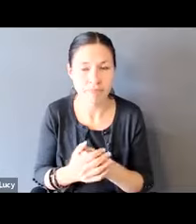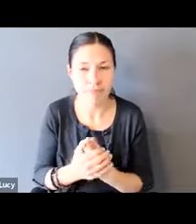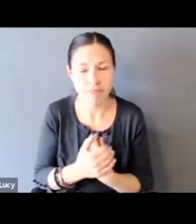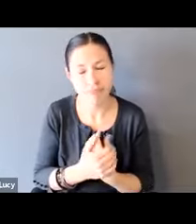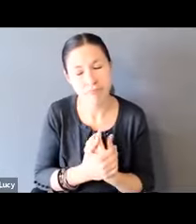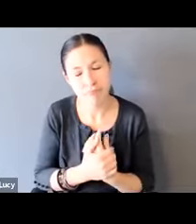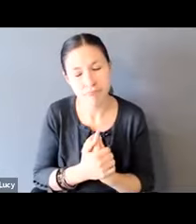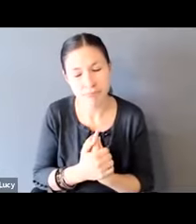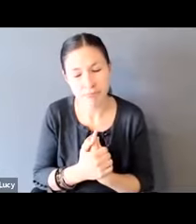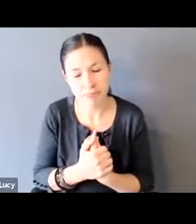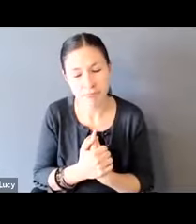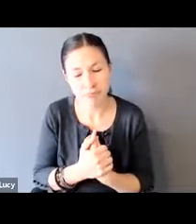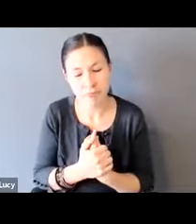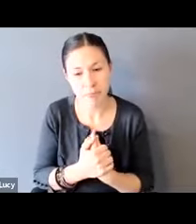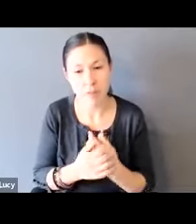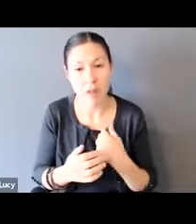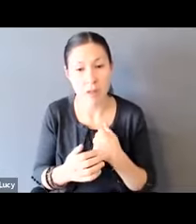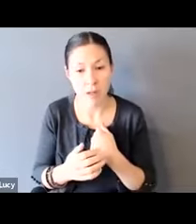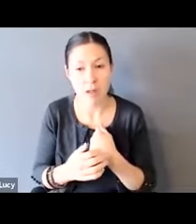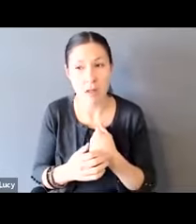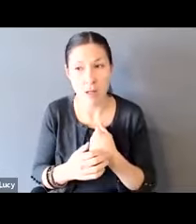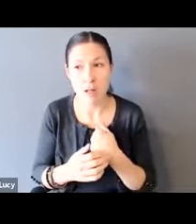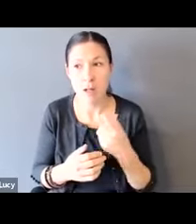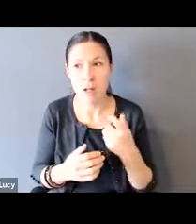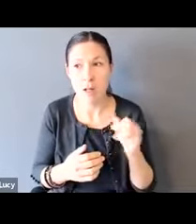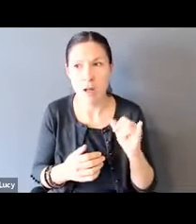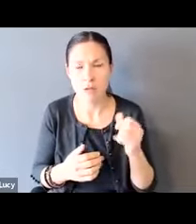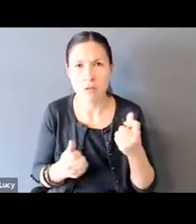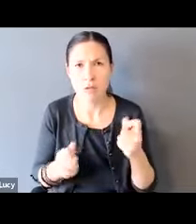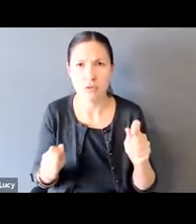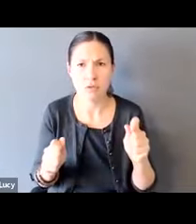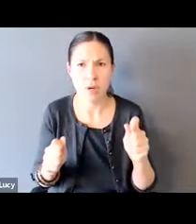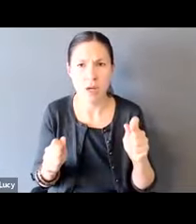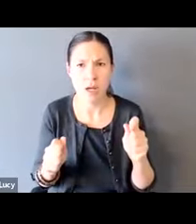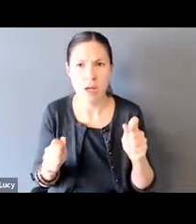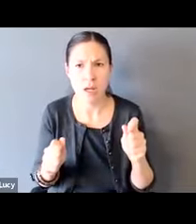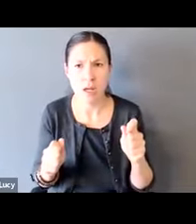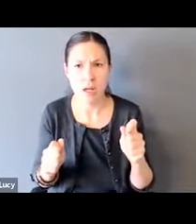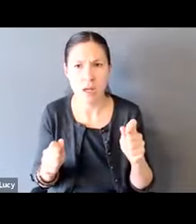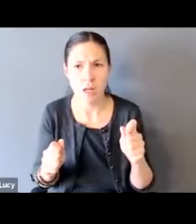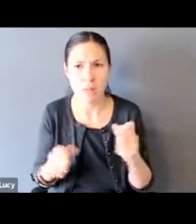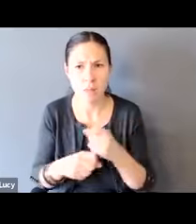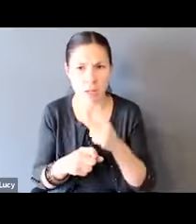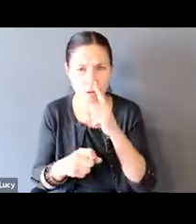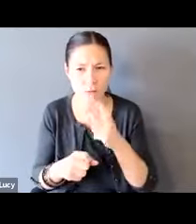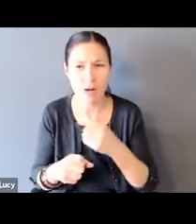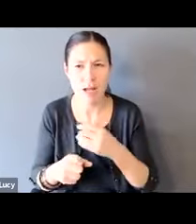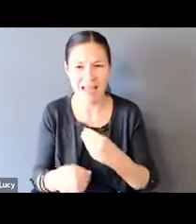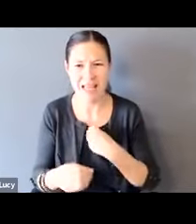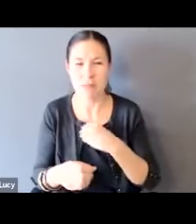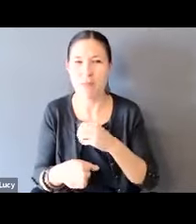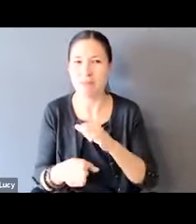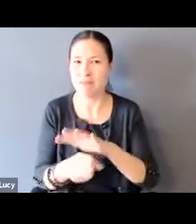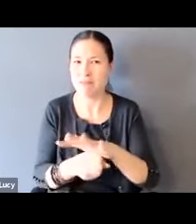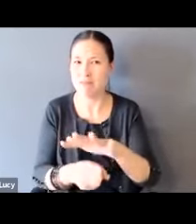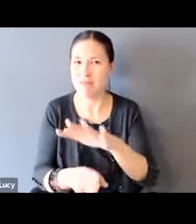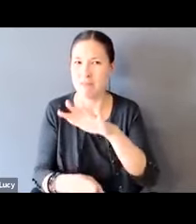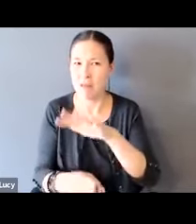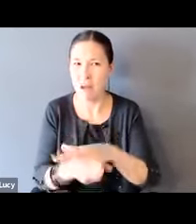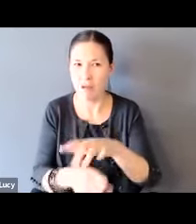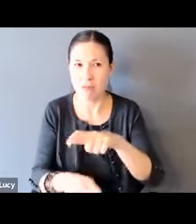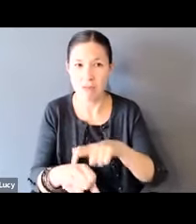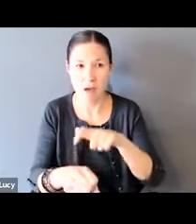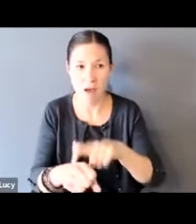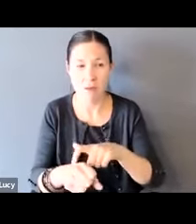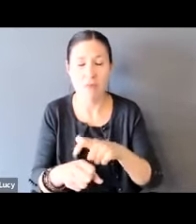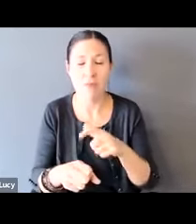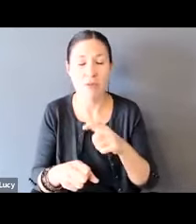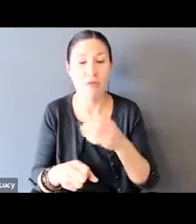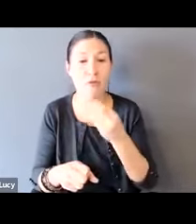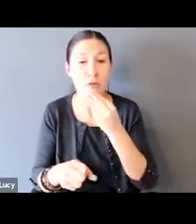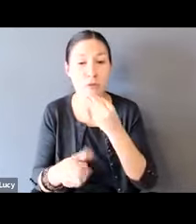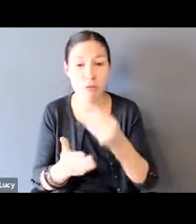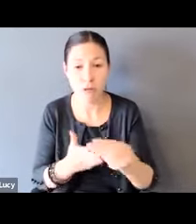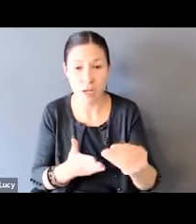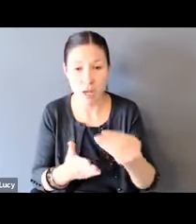I try to also give myself a lot of time for the grocery trip when I do go, so that in